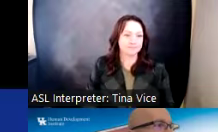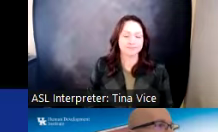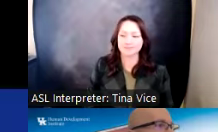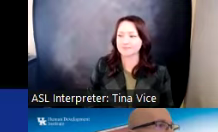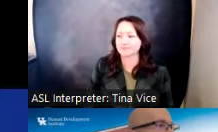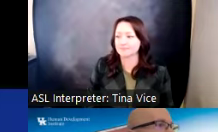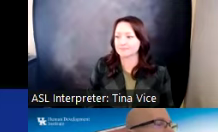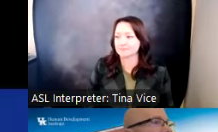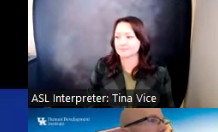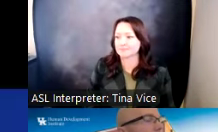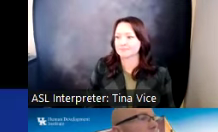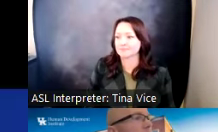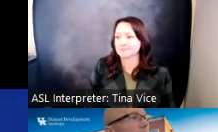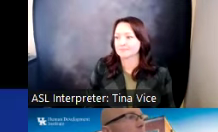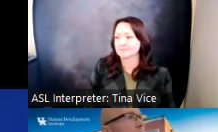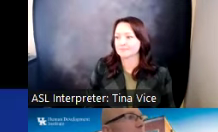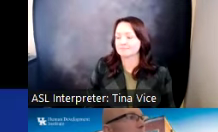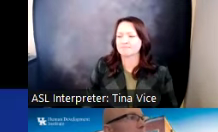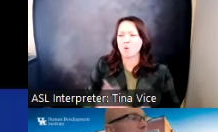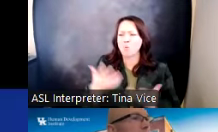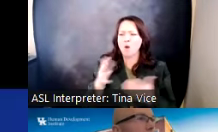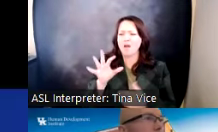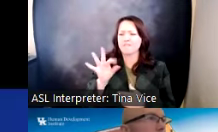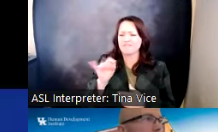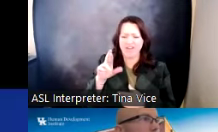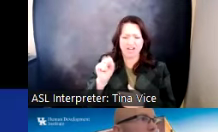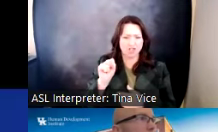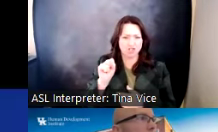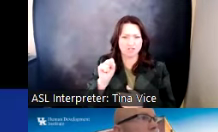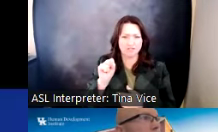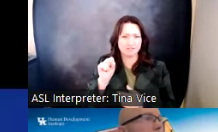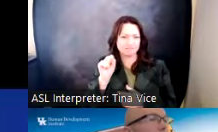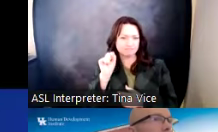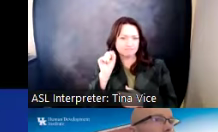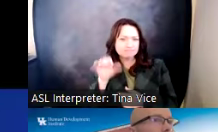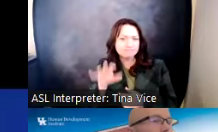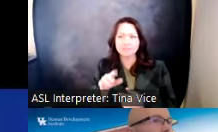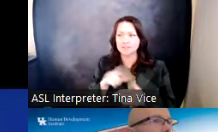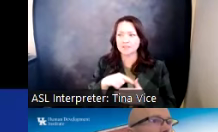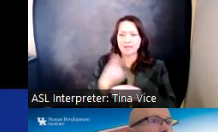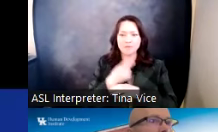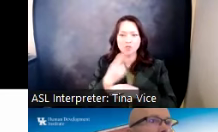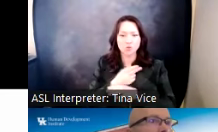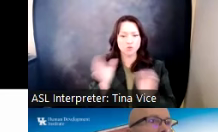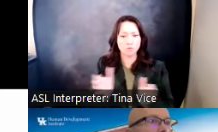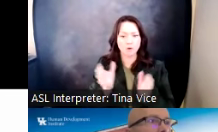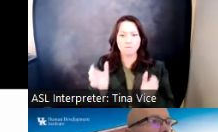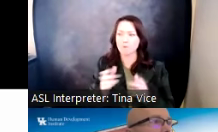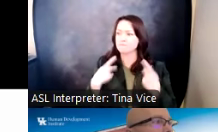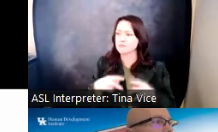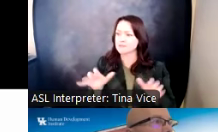All right. So what factors actually can be uh useful to promote physical activity?